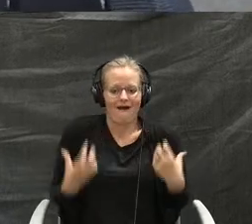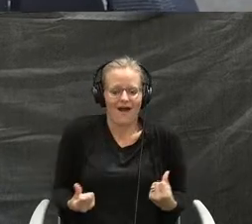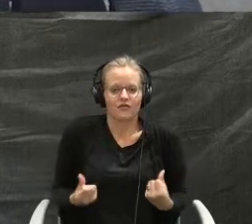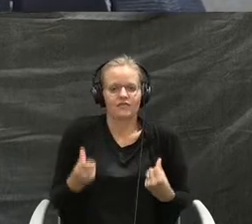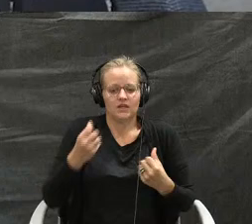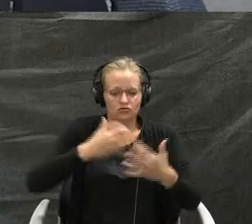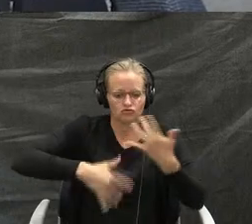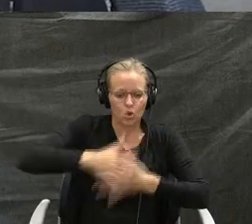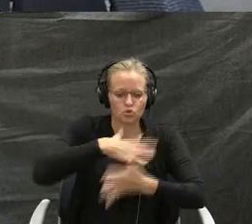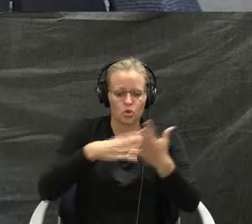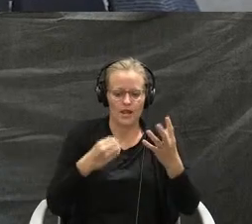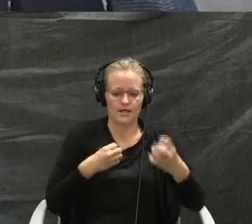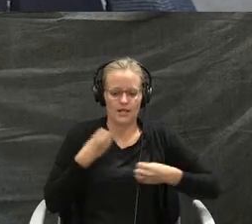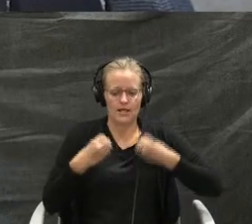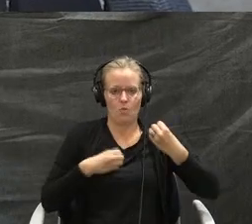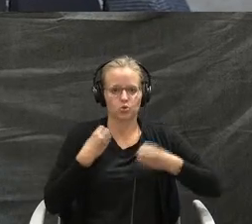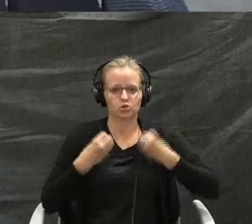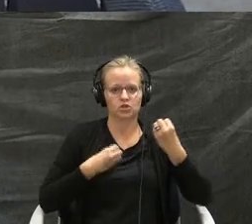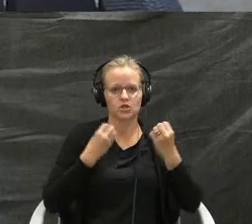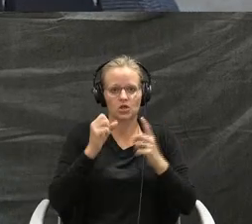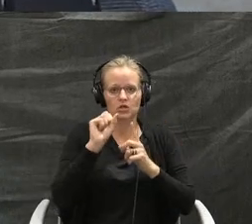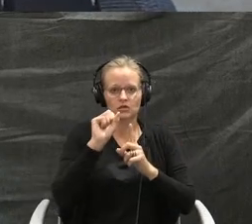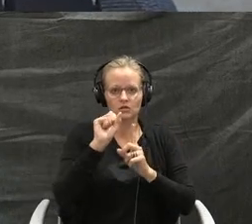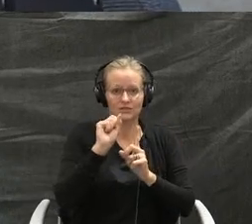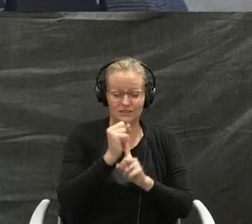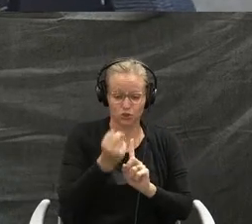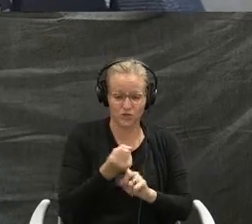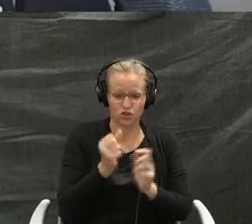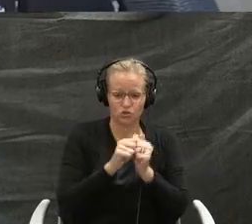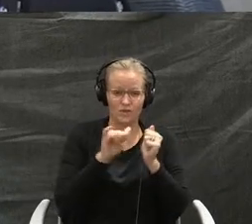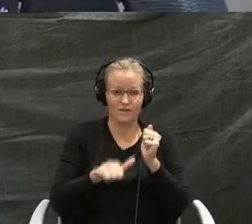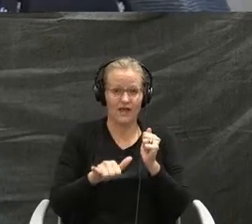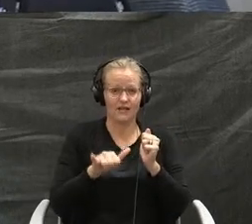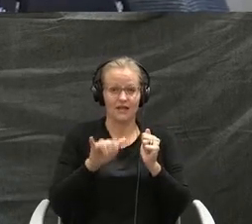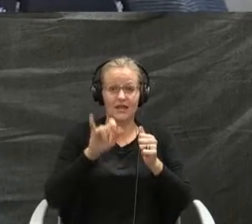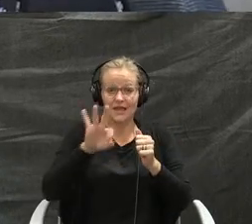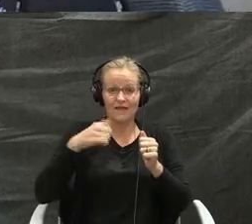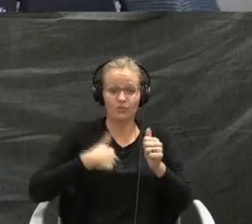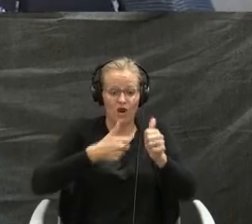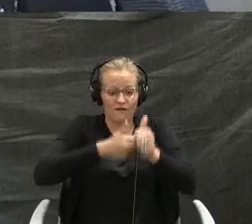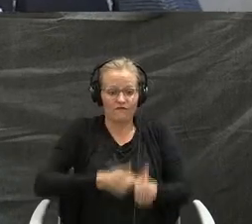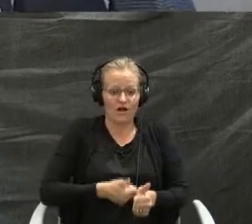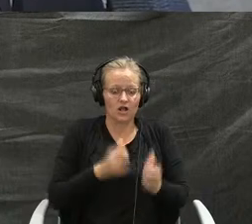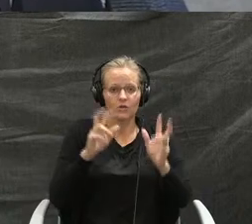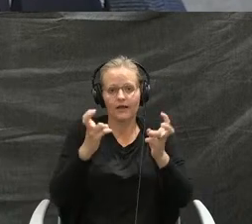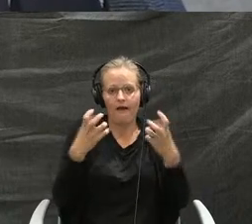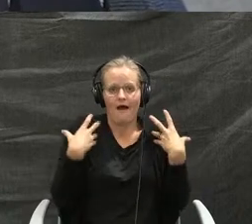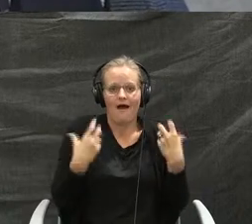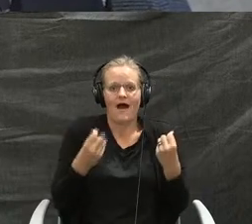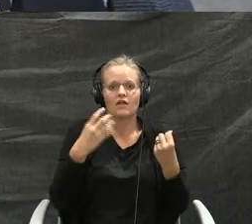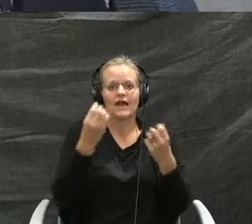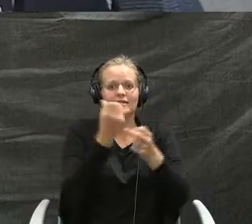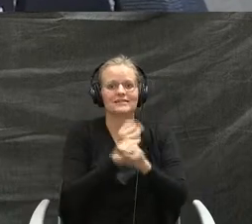in an environment strictly adhering safety protocols? Thank you for taking the time to think about the different